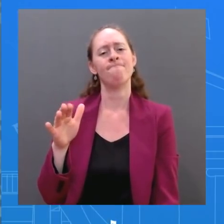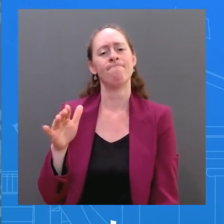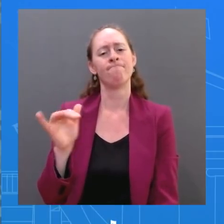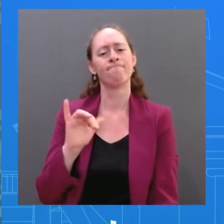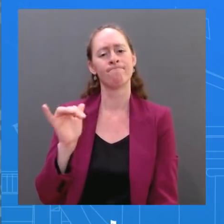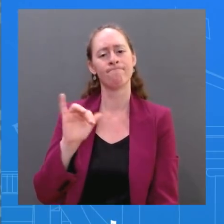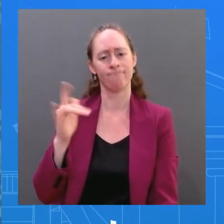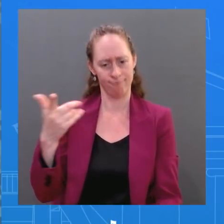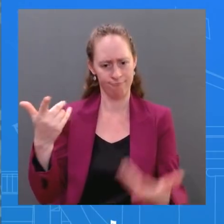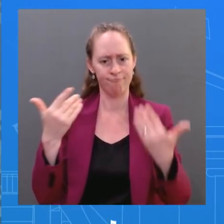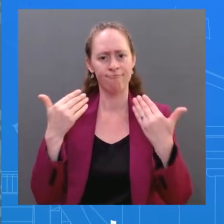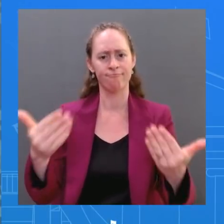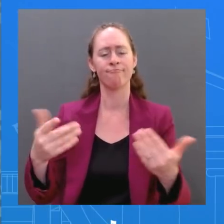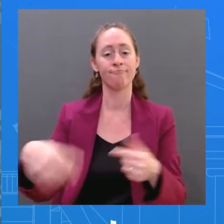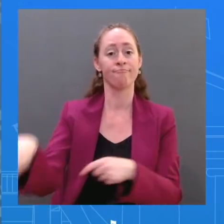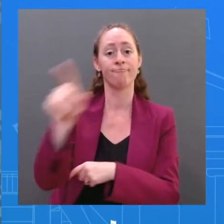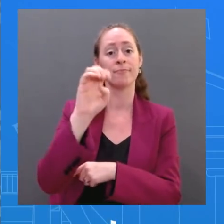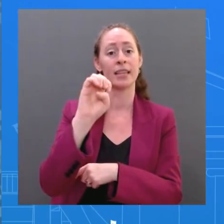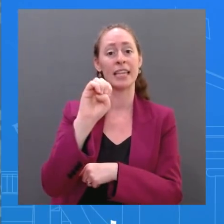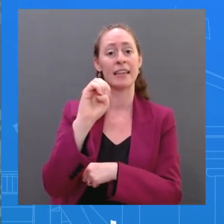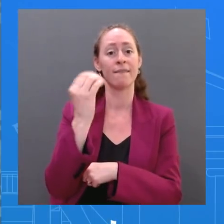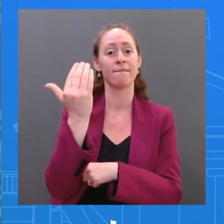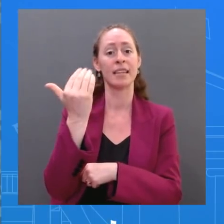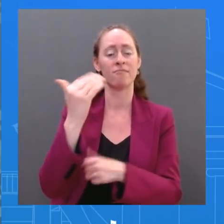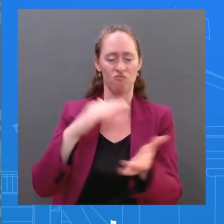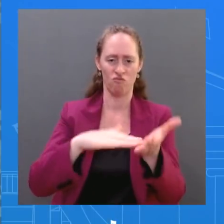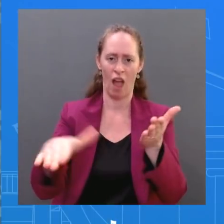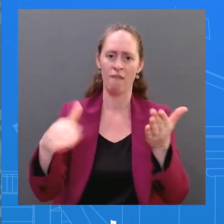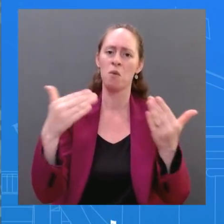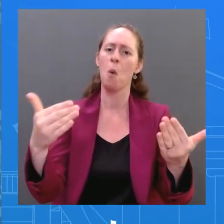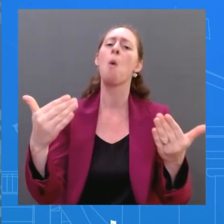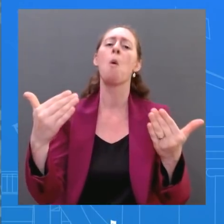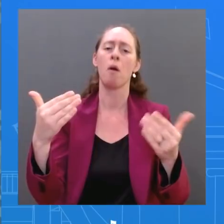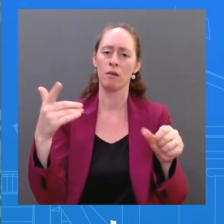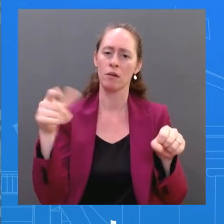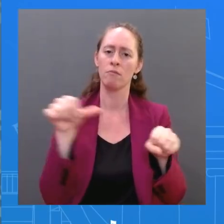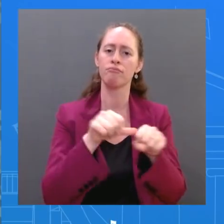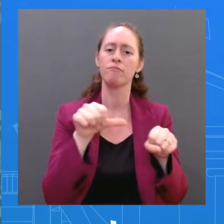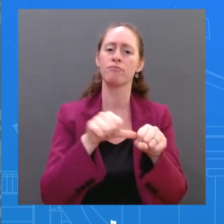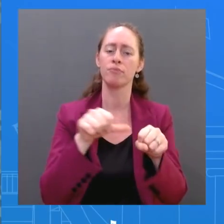which is not normally available this summer, so that we can try and bring down those costs.